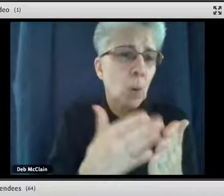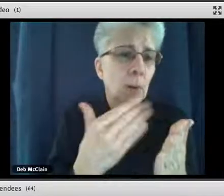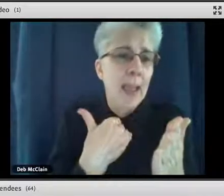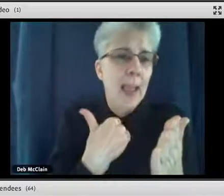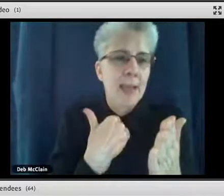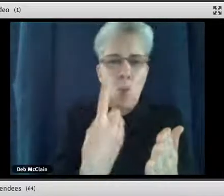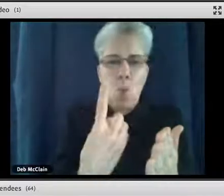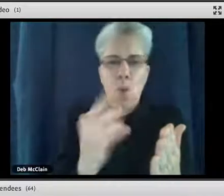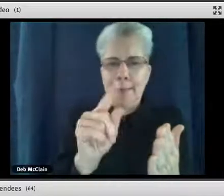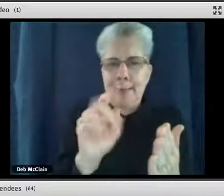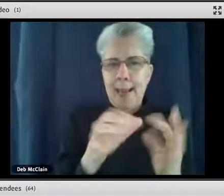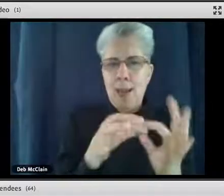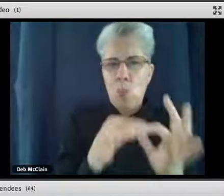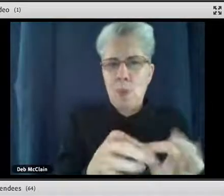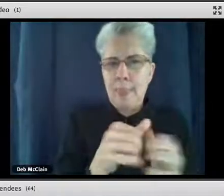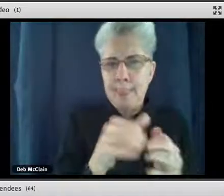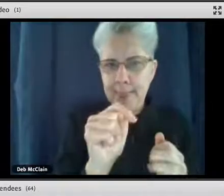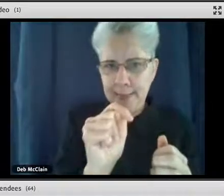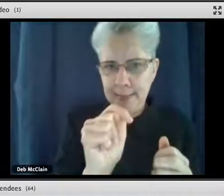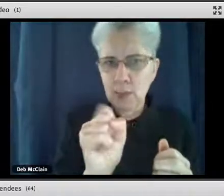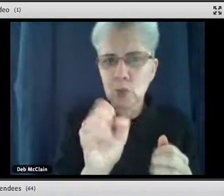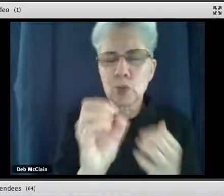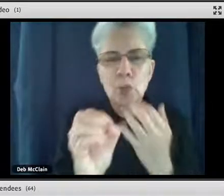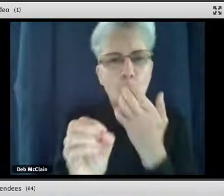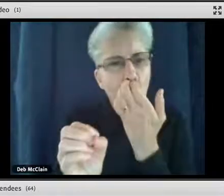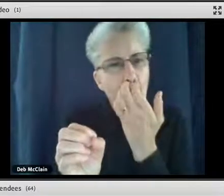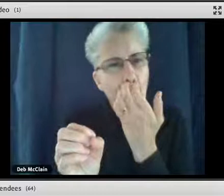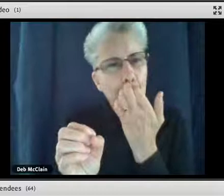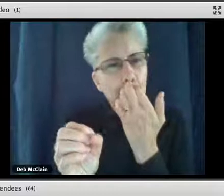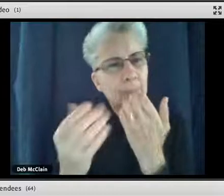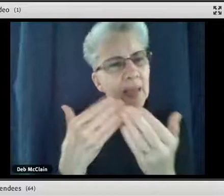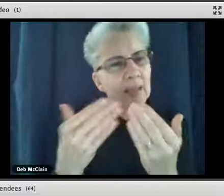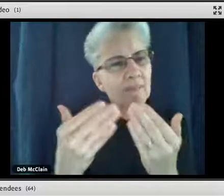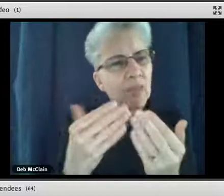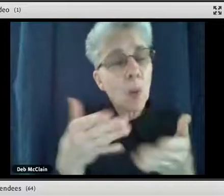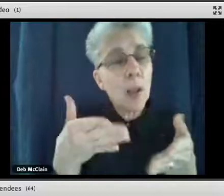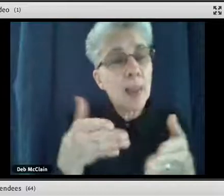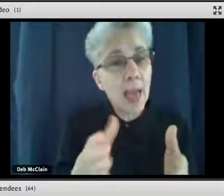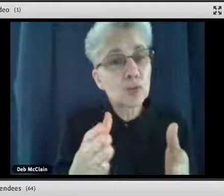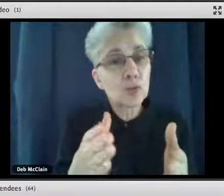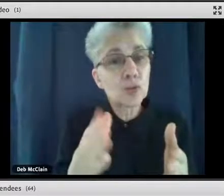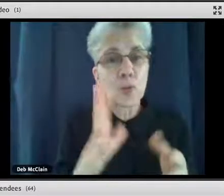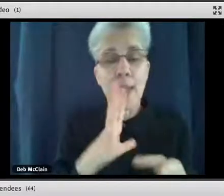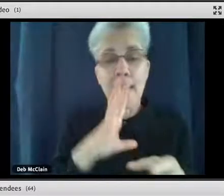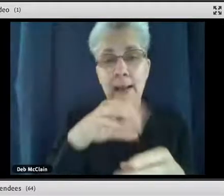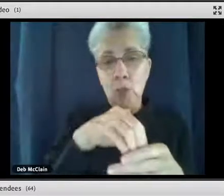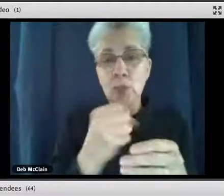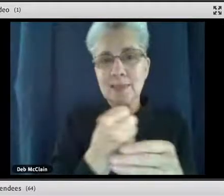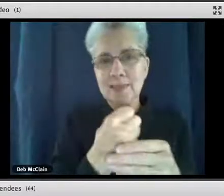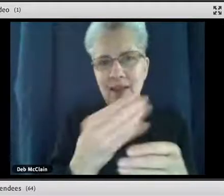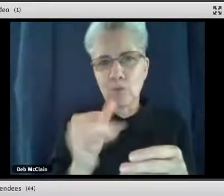just has a single date associated with it. So even though this does allow you to put multiple dates there,